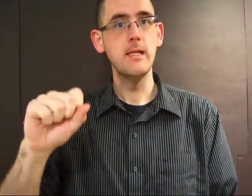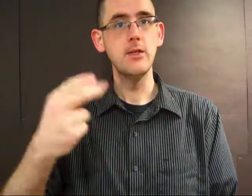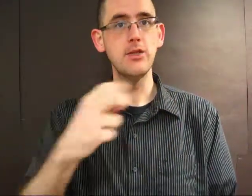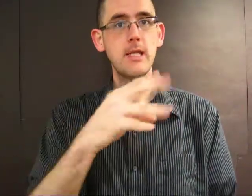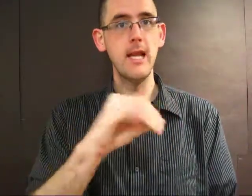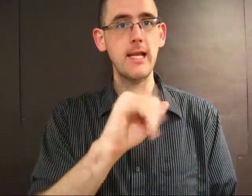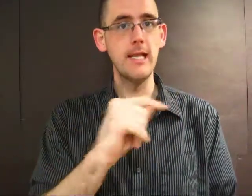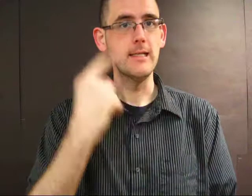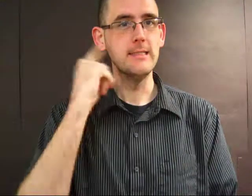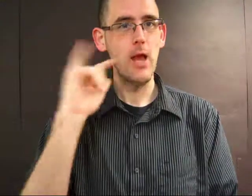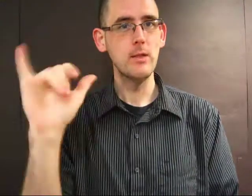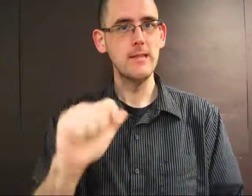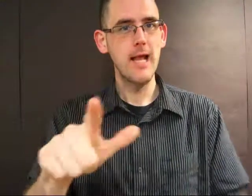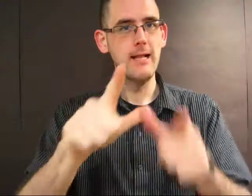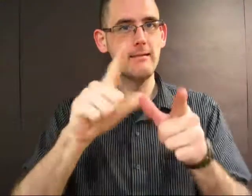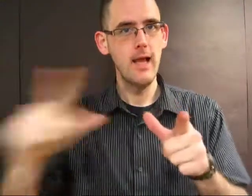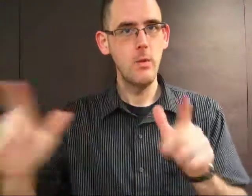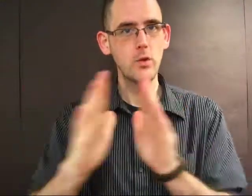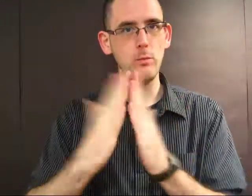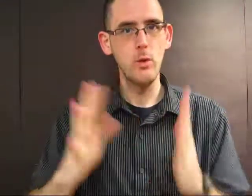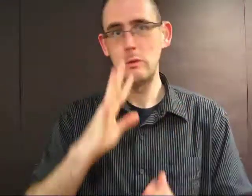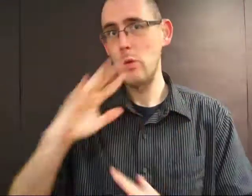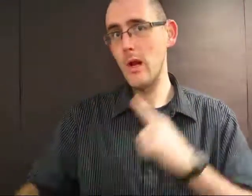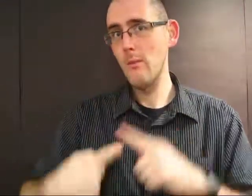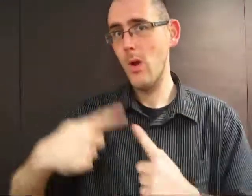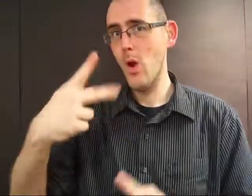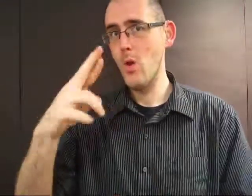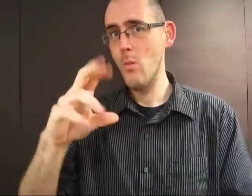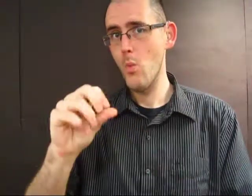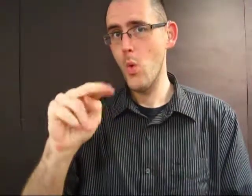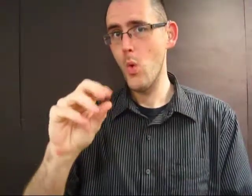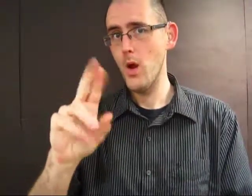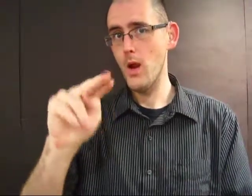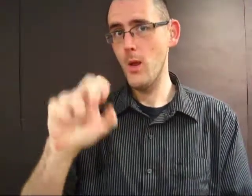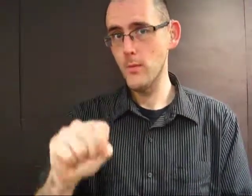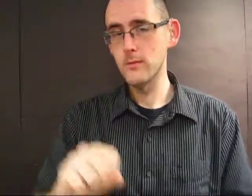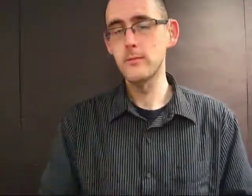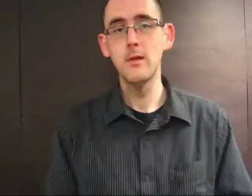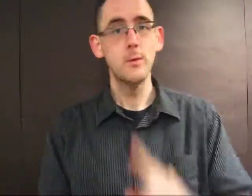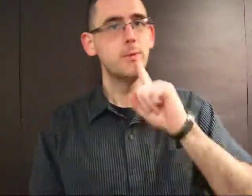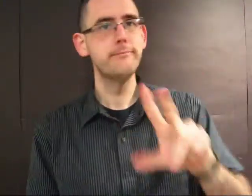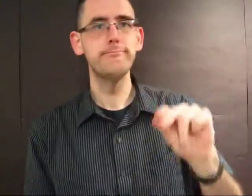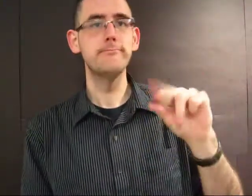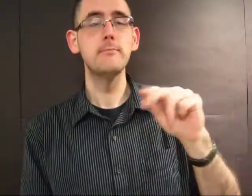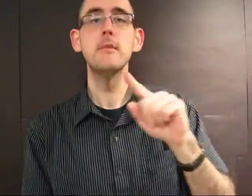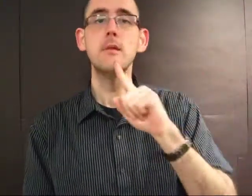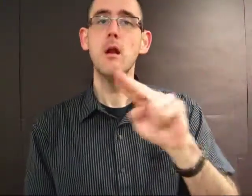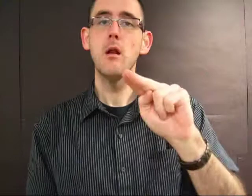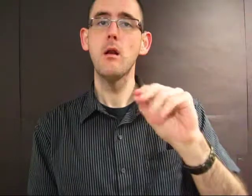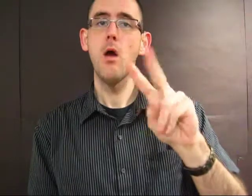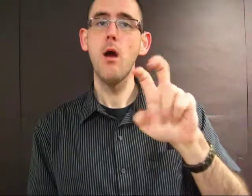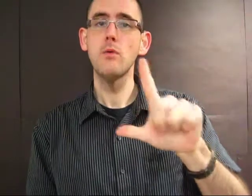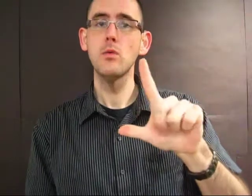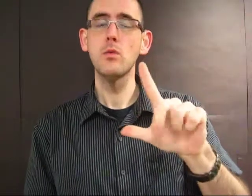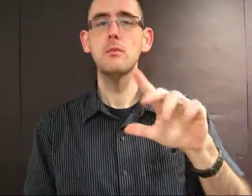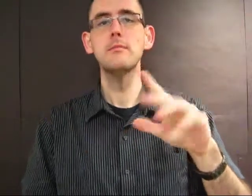I know it sounds like a book about language -- pronouns maybe. It's actually a novel.